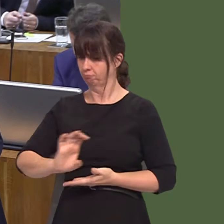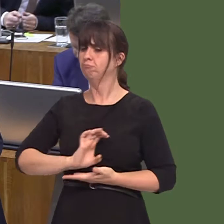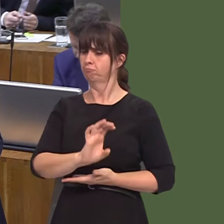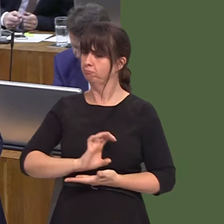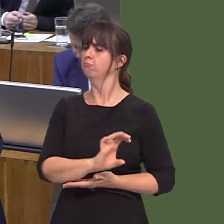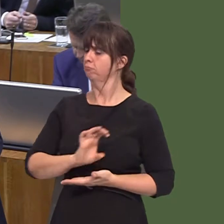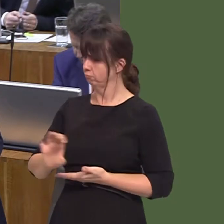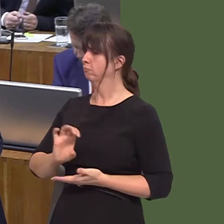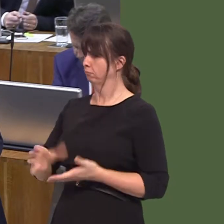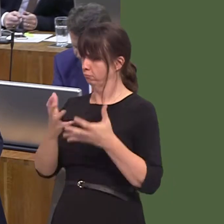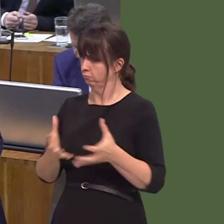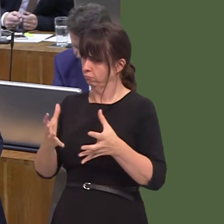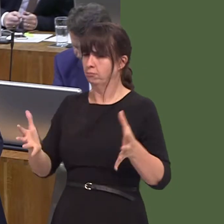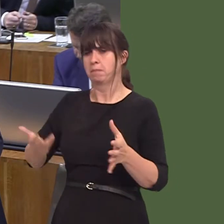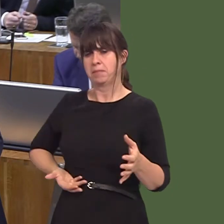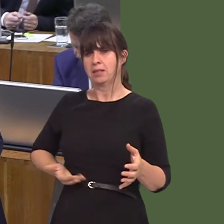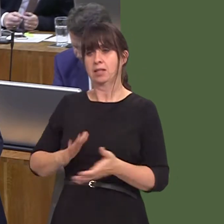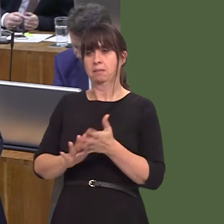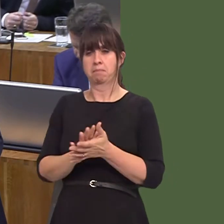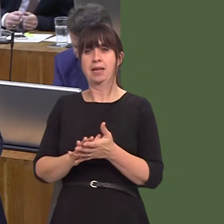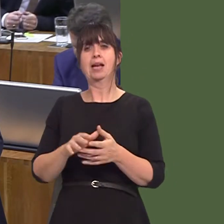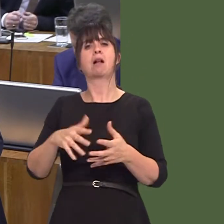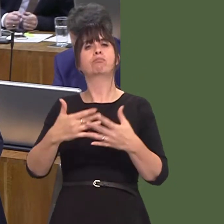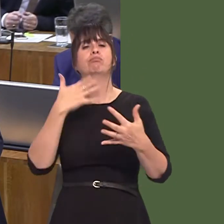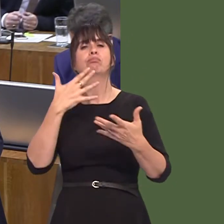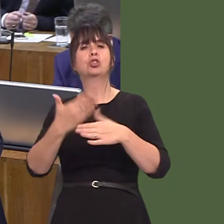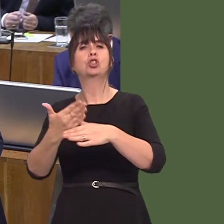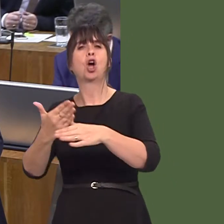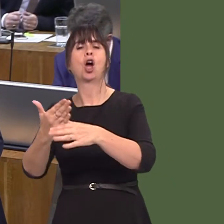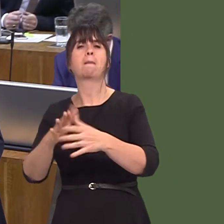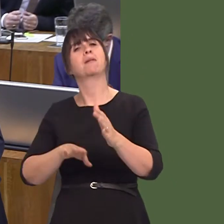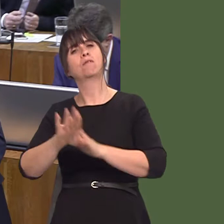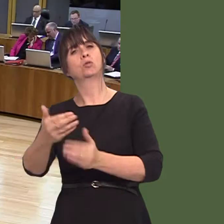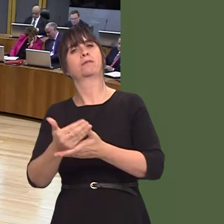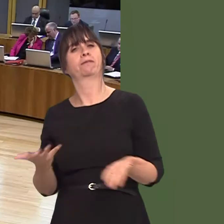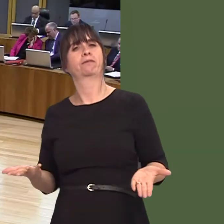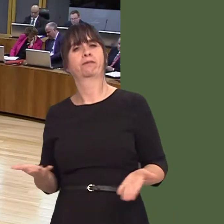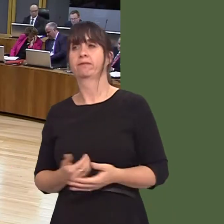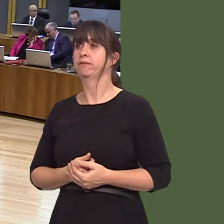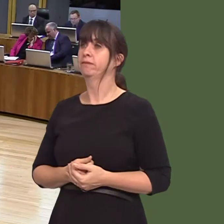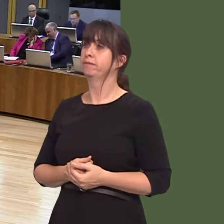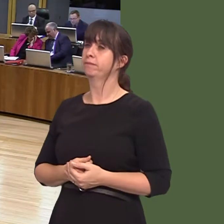has provided for their families, in order for them to have an income for the future.